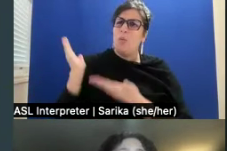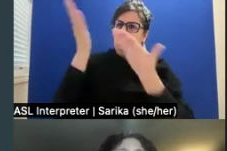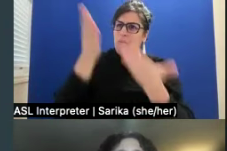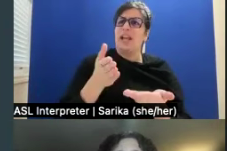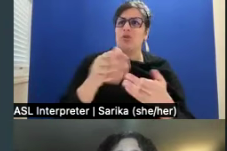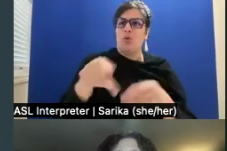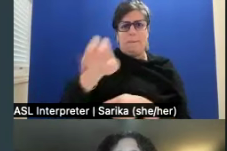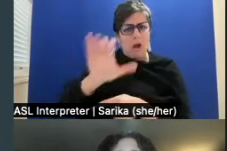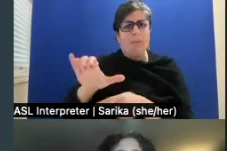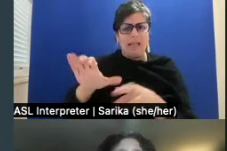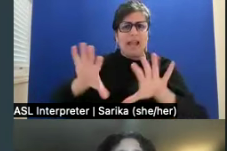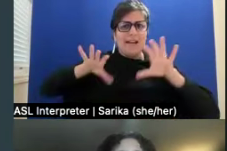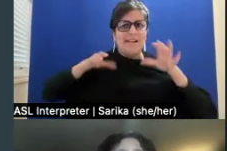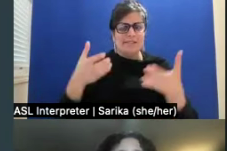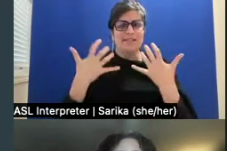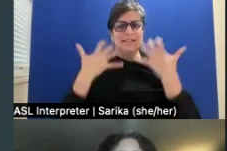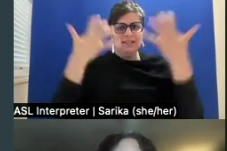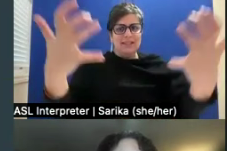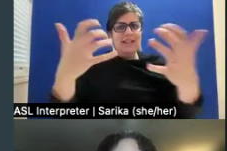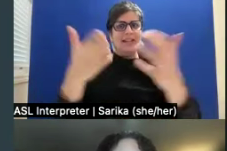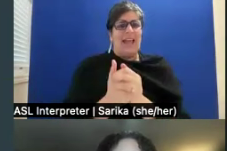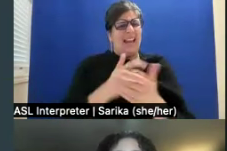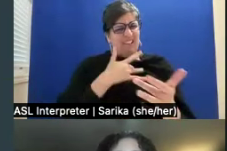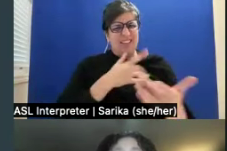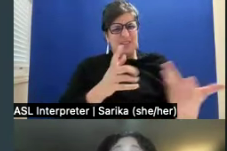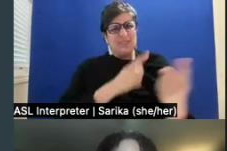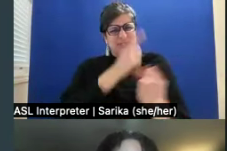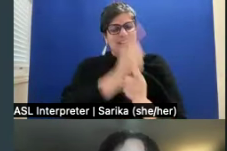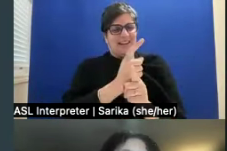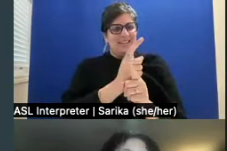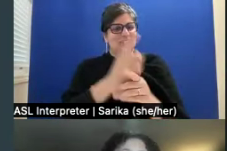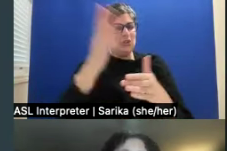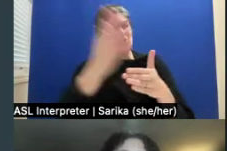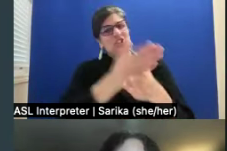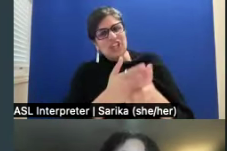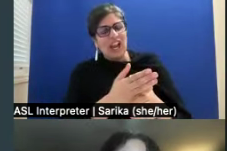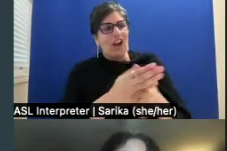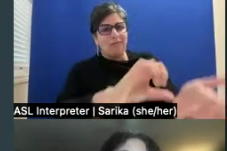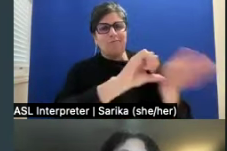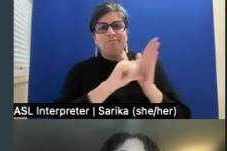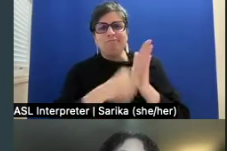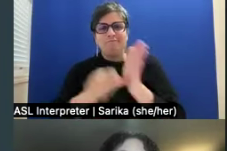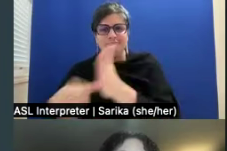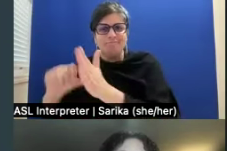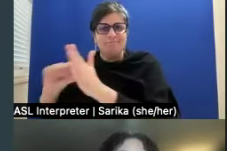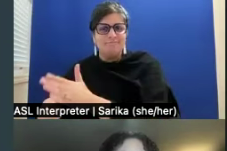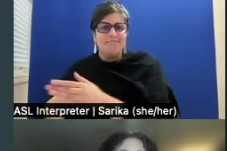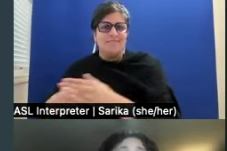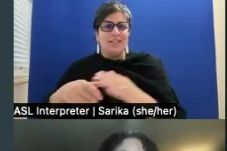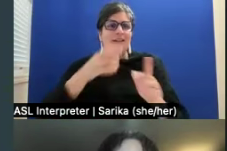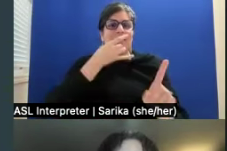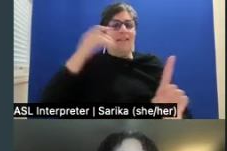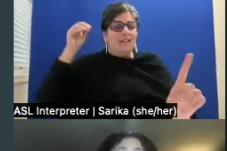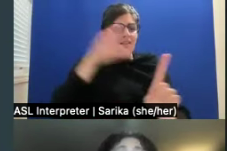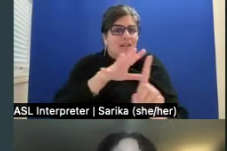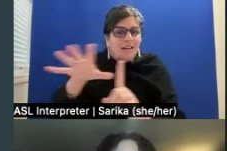And it felt right also to kind of begin to share, to highlight the producers of that knowledge in public settings.